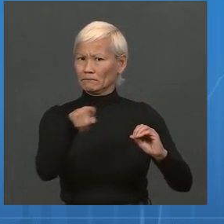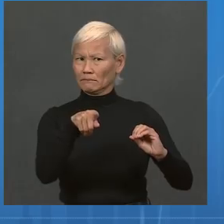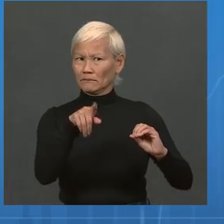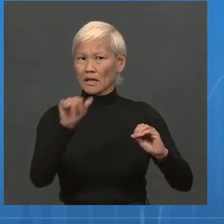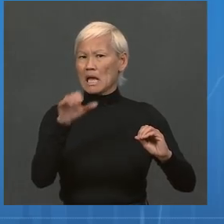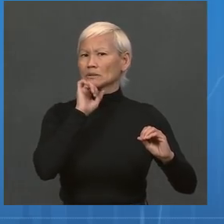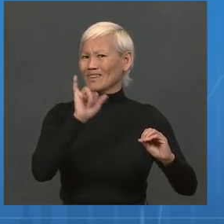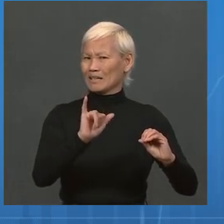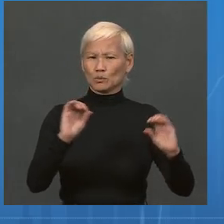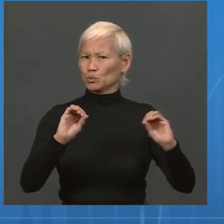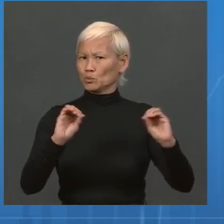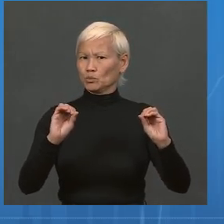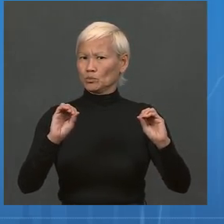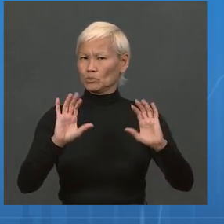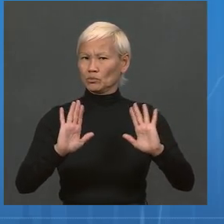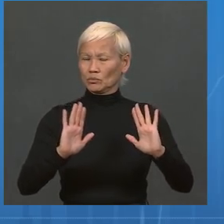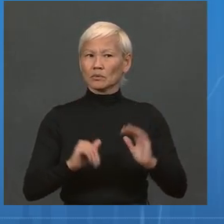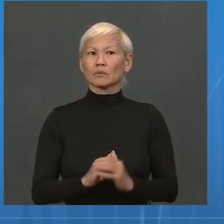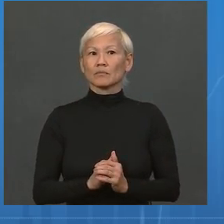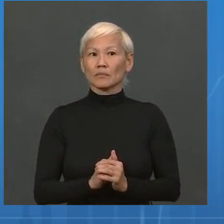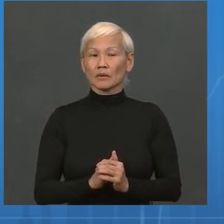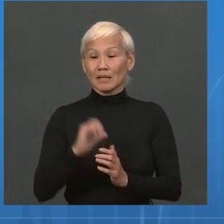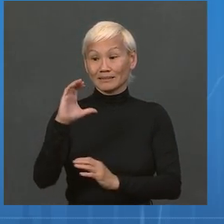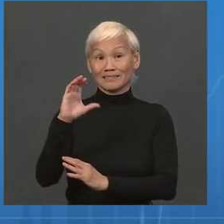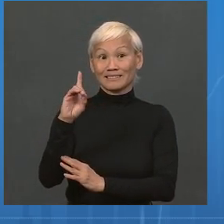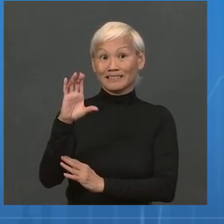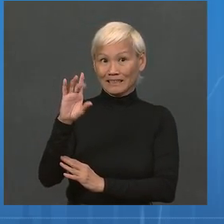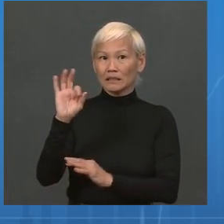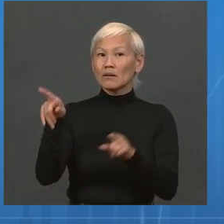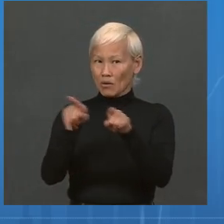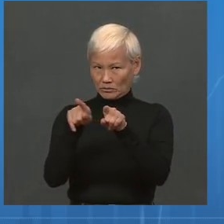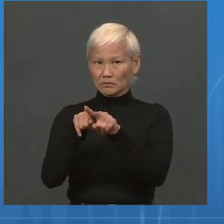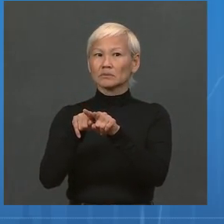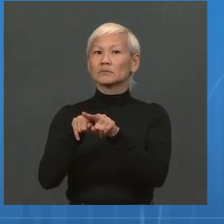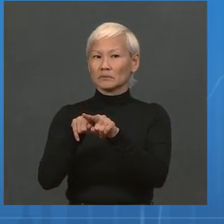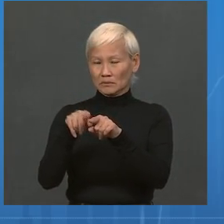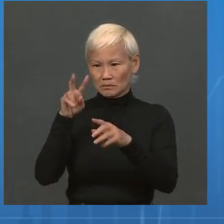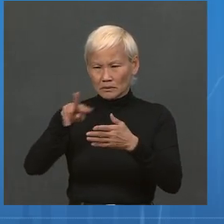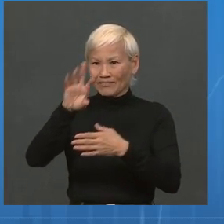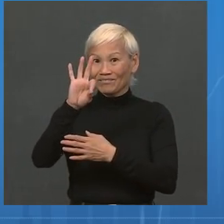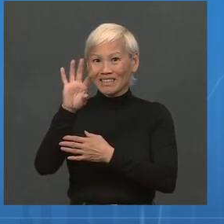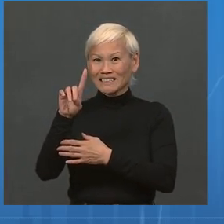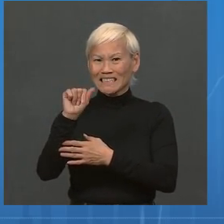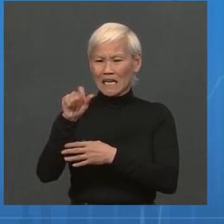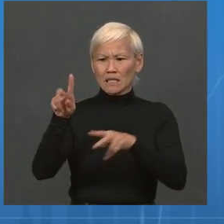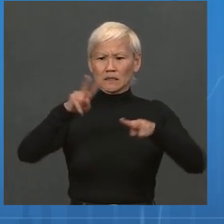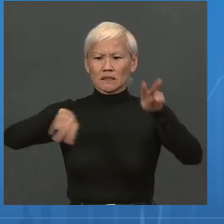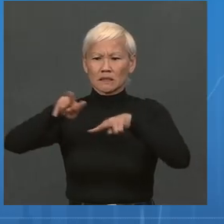The CDC has previously, as has the FDA, thoroughly reviewed the data and the evidence in our older age groups